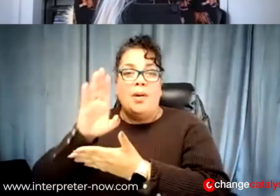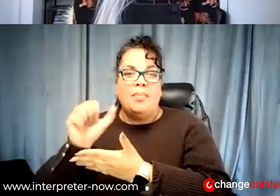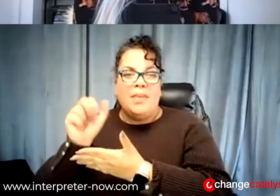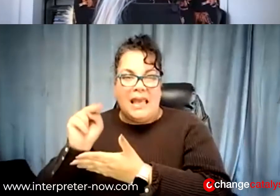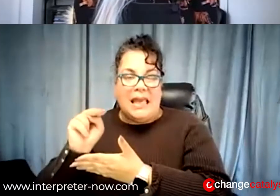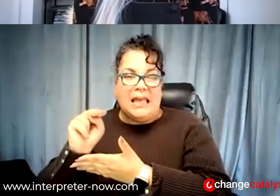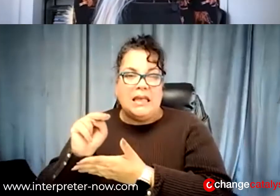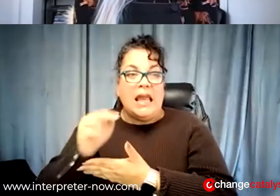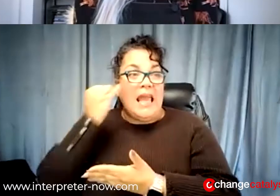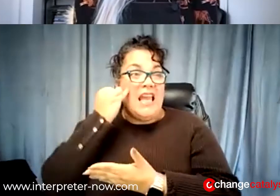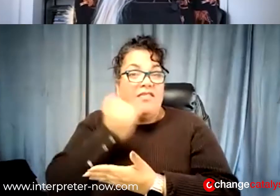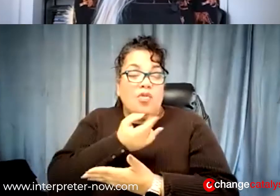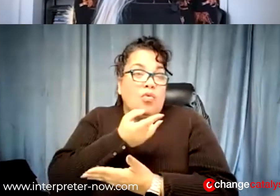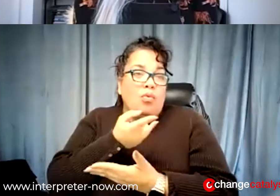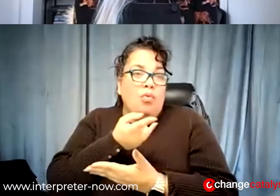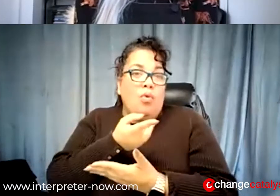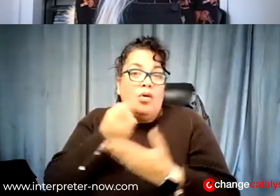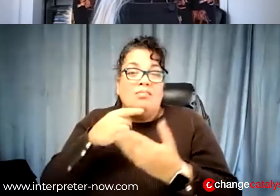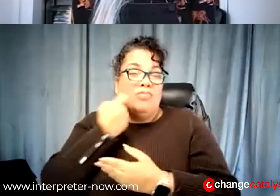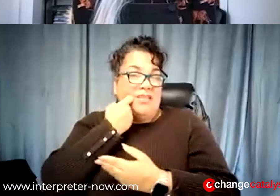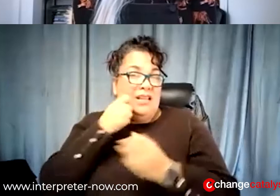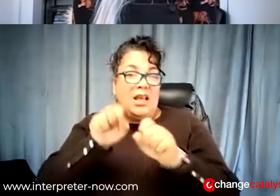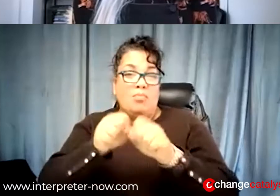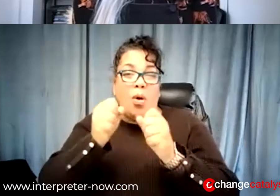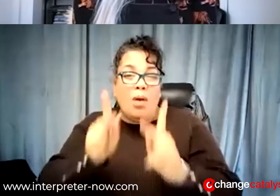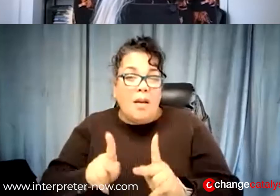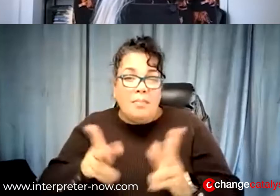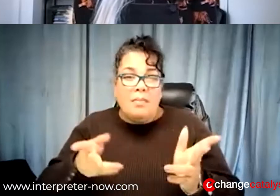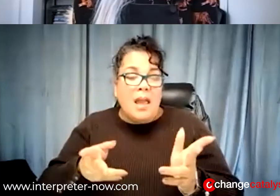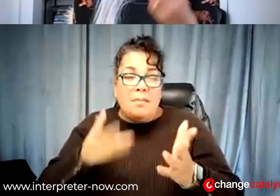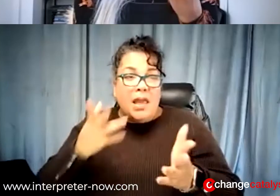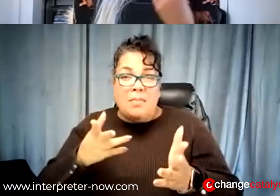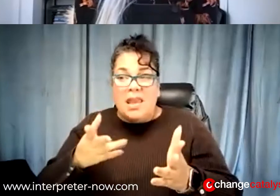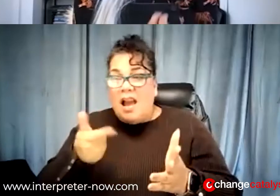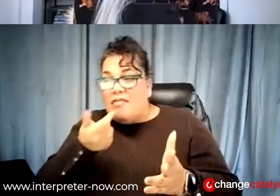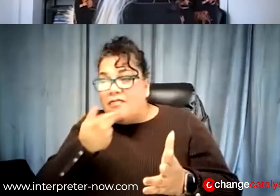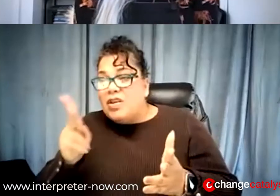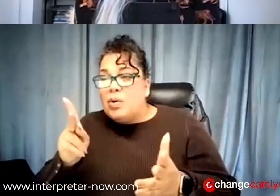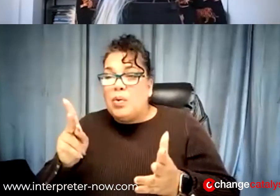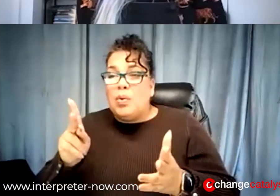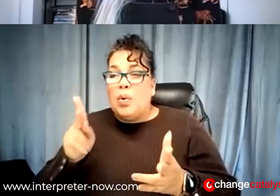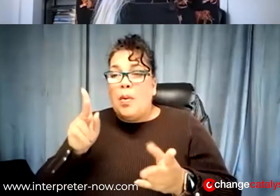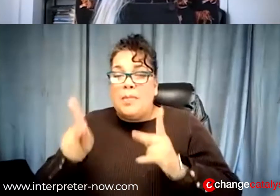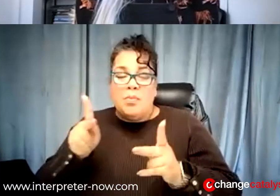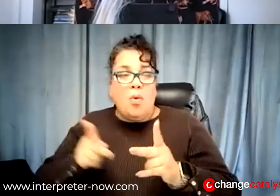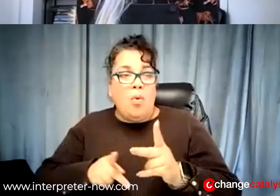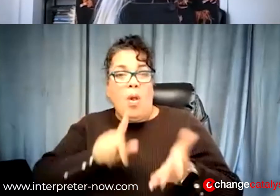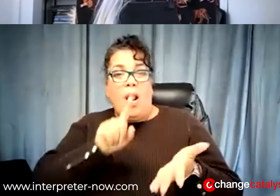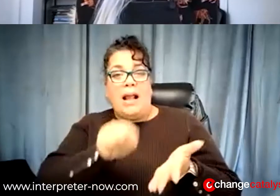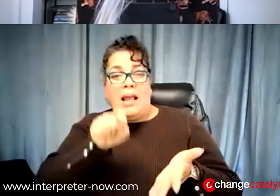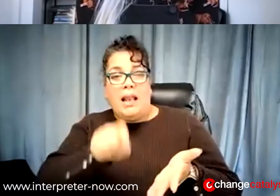It might be a few dozen keystrokes, but the power that the action has can be absolutely